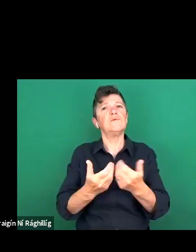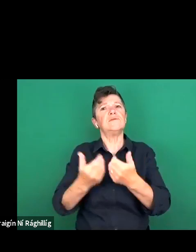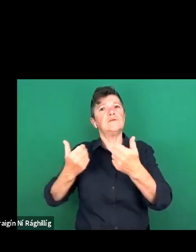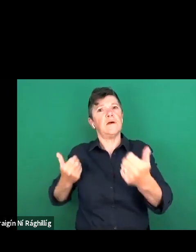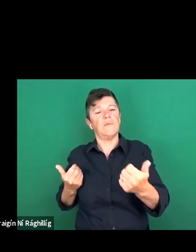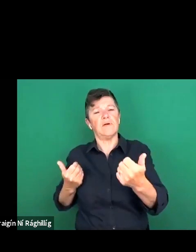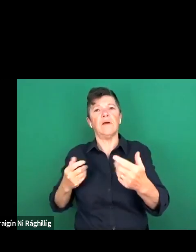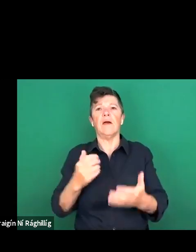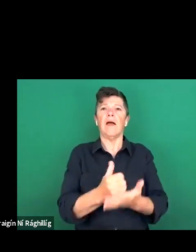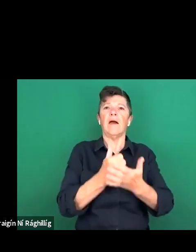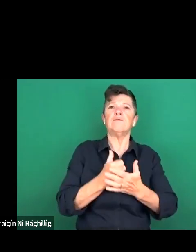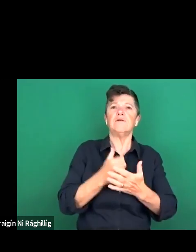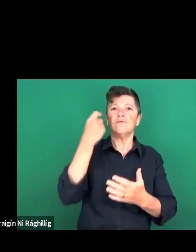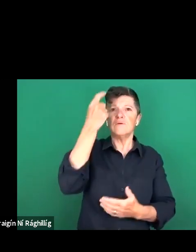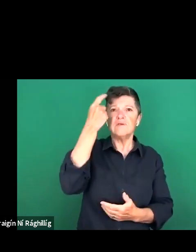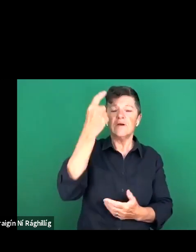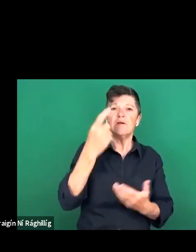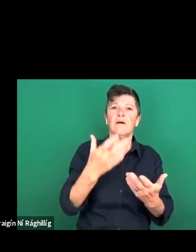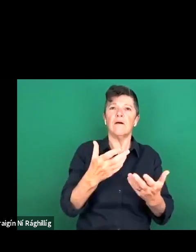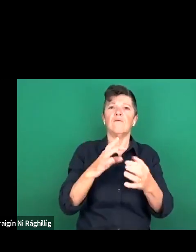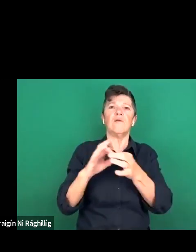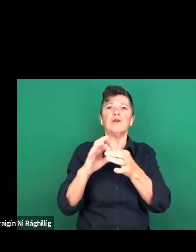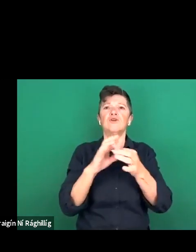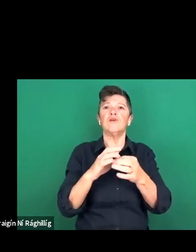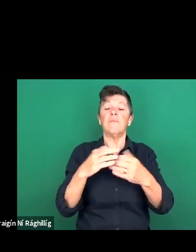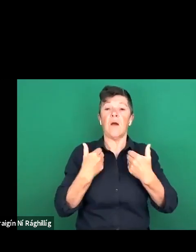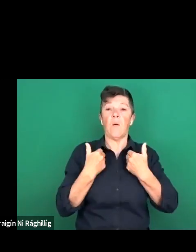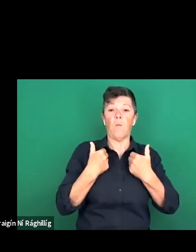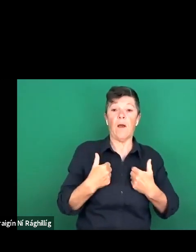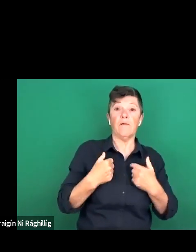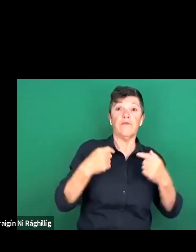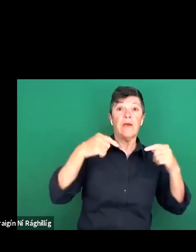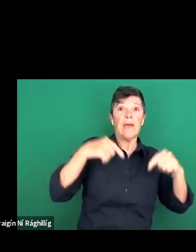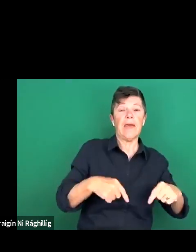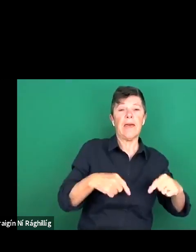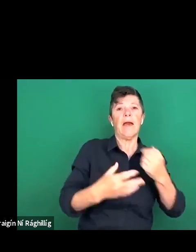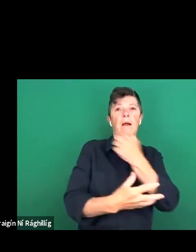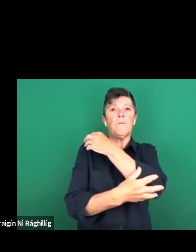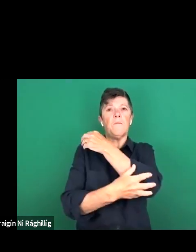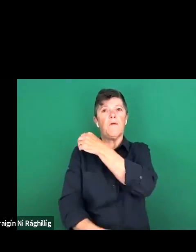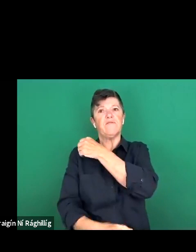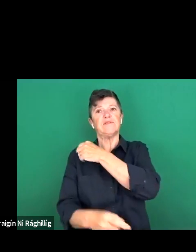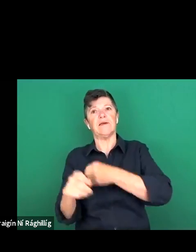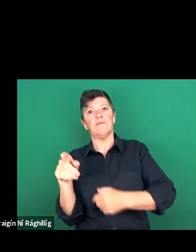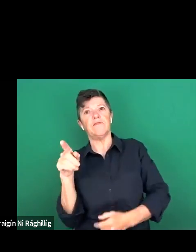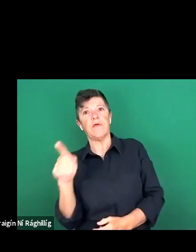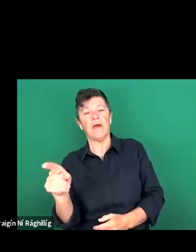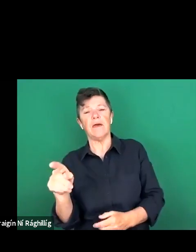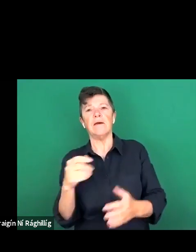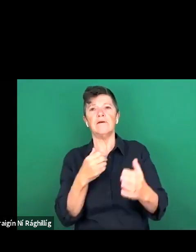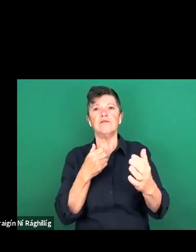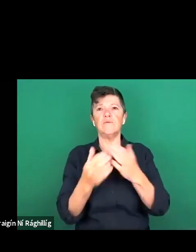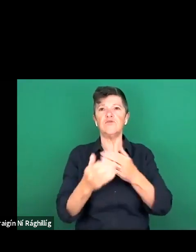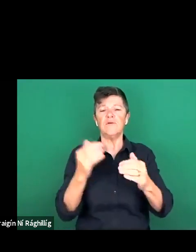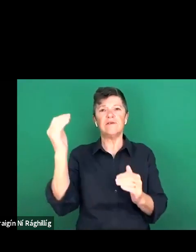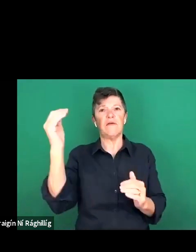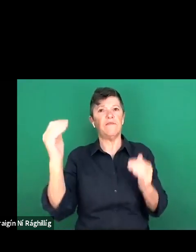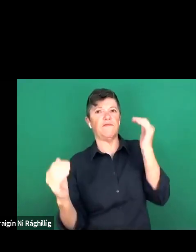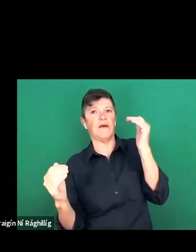global project E nepsh us to connect them with histories and processes we thought were separate. It